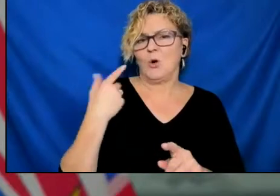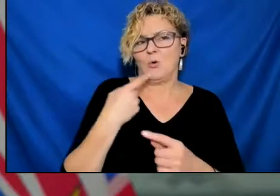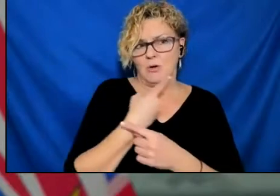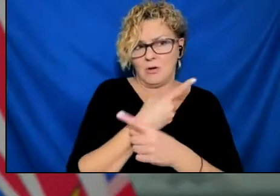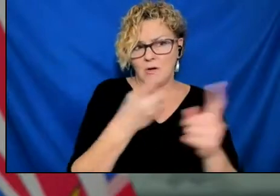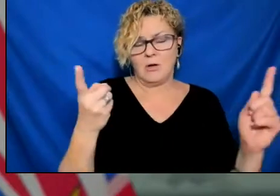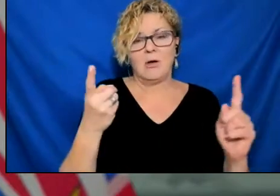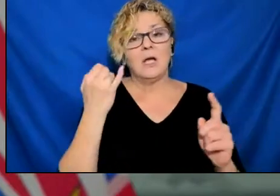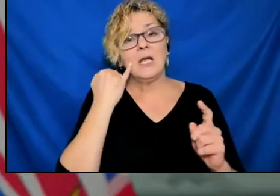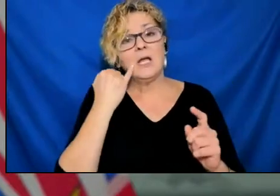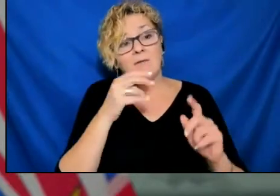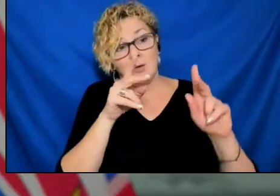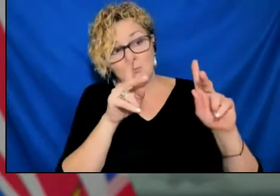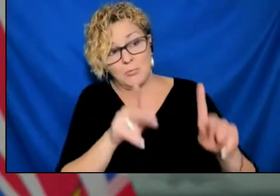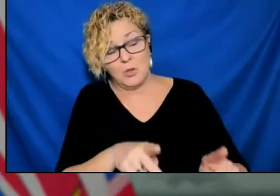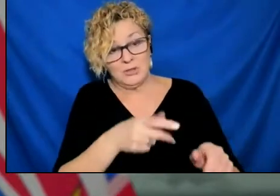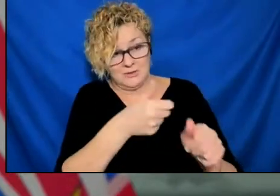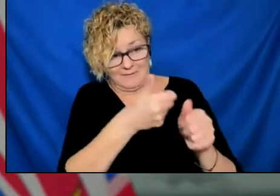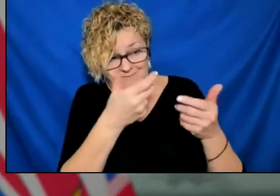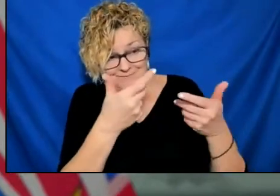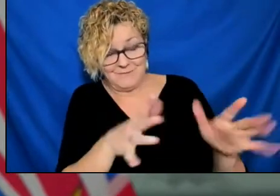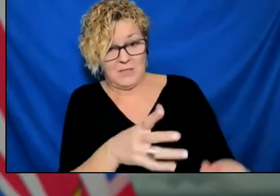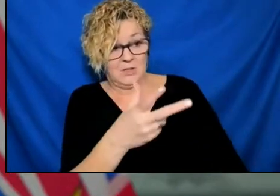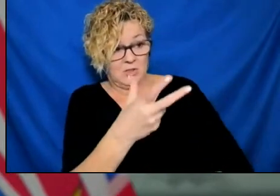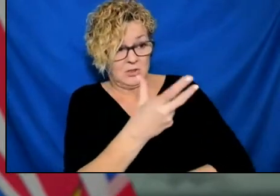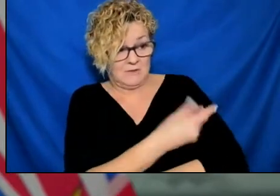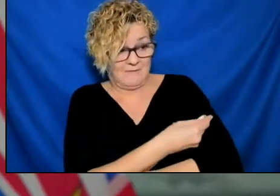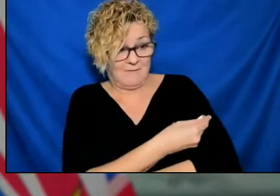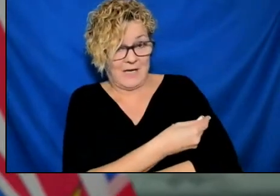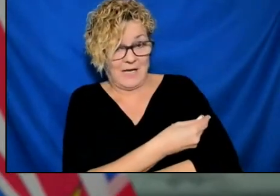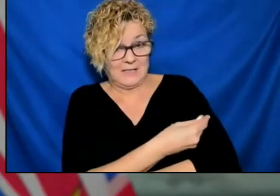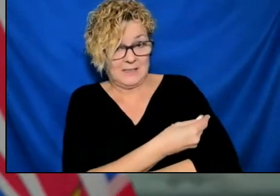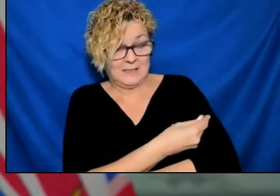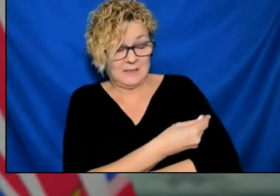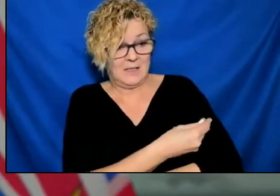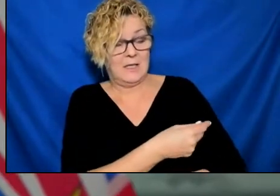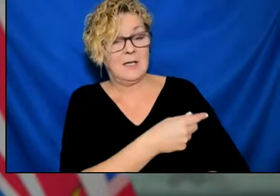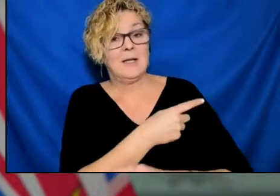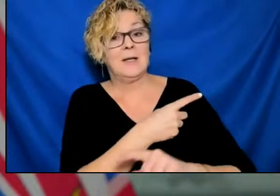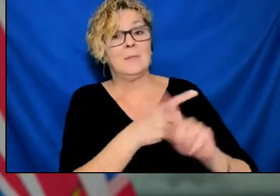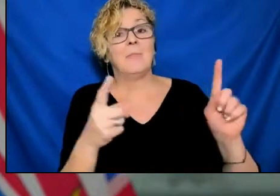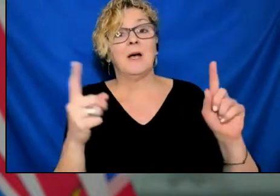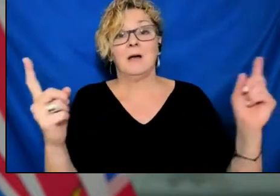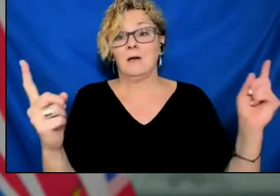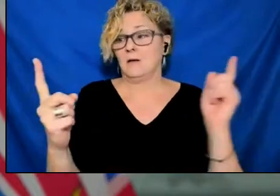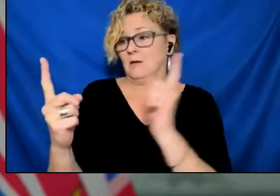people who are vaccinated who have had close contact with